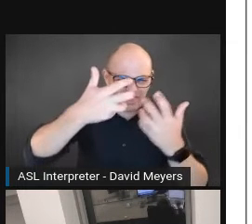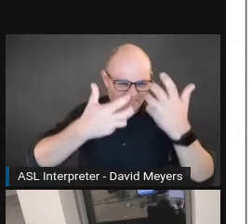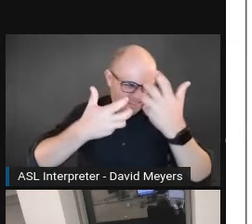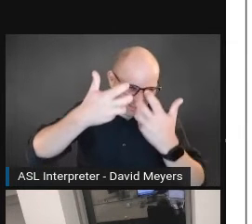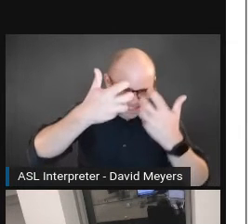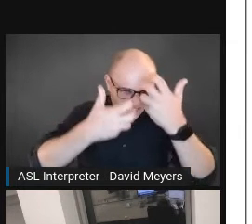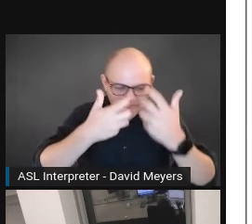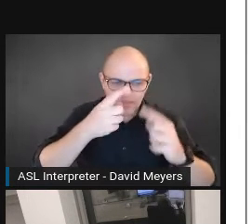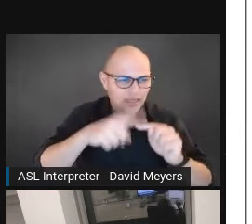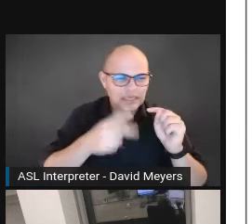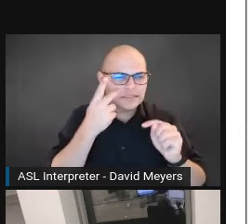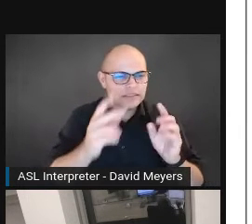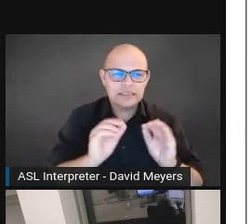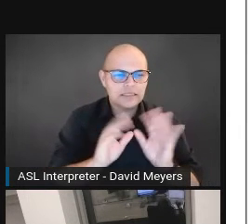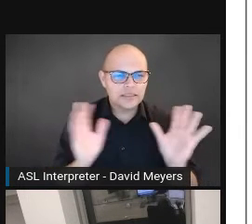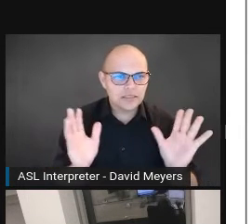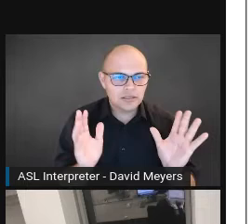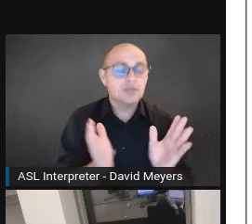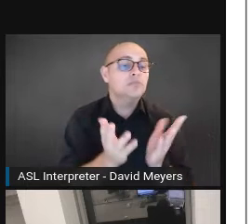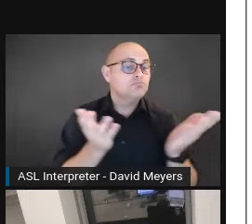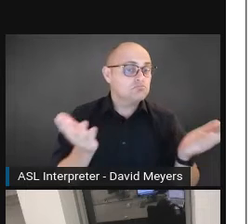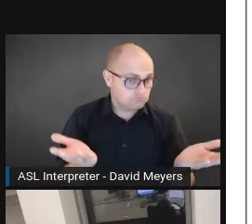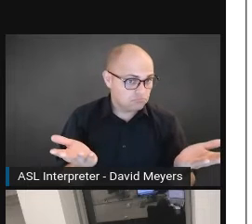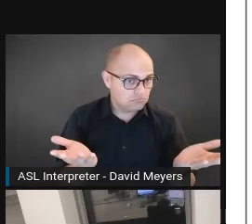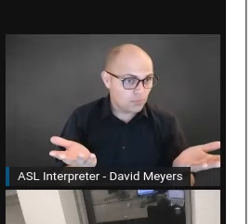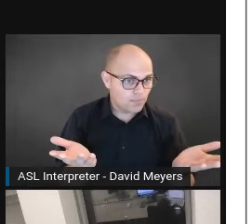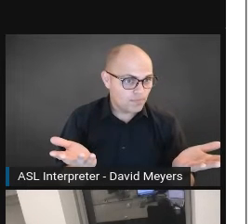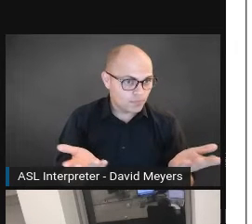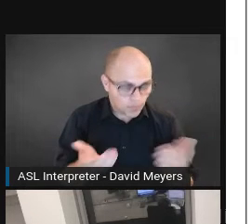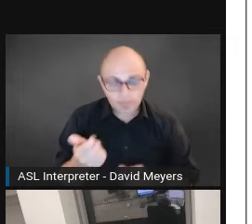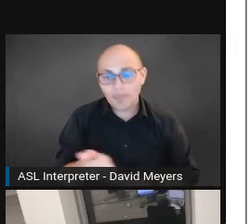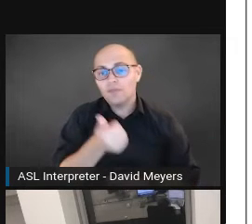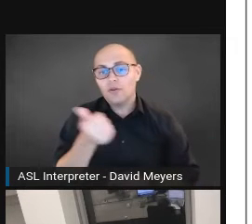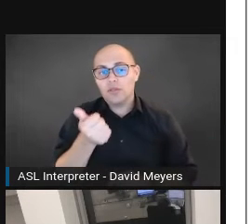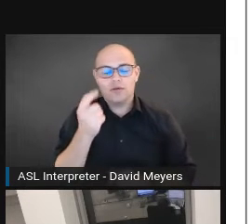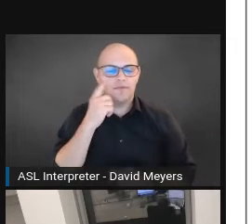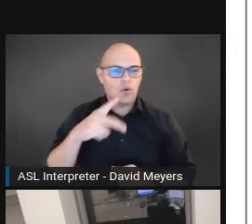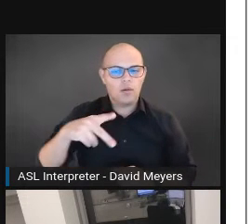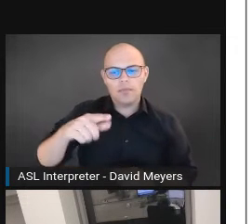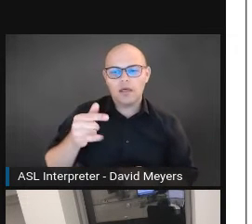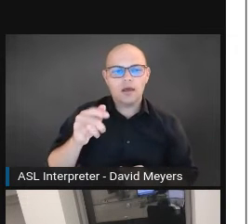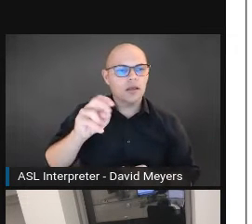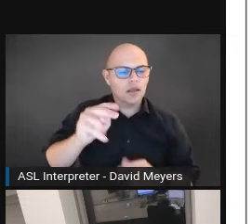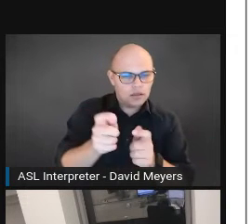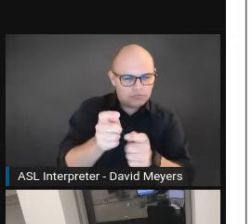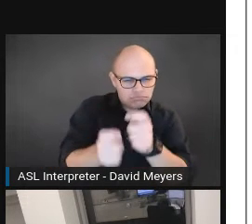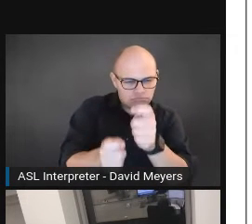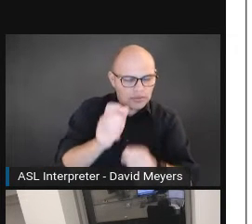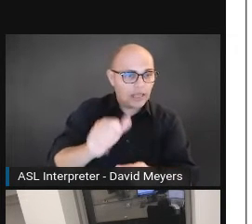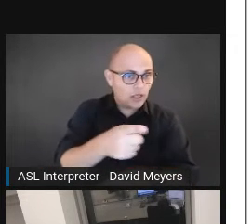Another thing that you can do with customizable plugins is, for instance, you can adjust the skip to content button.